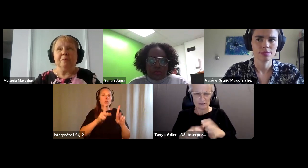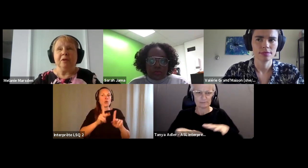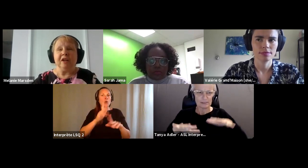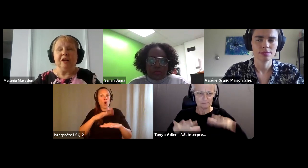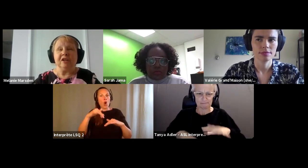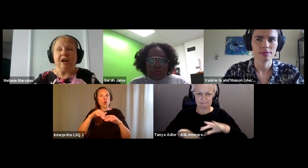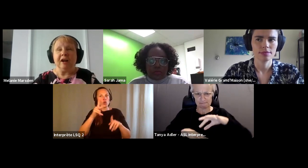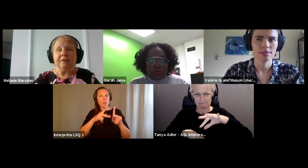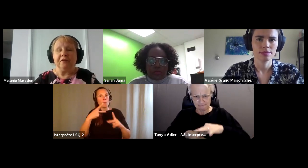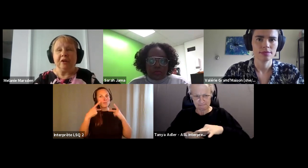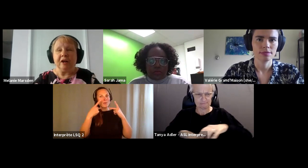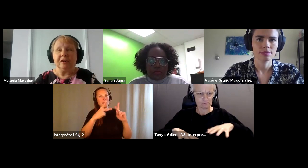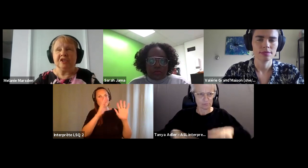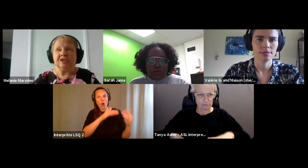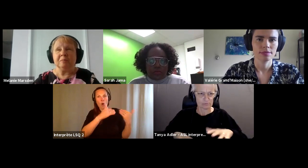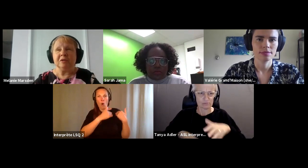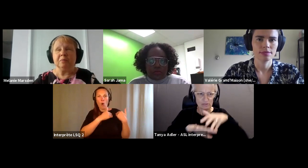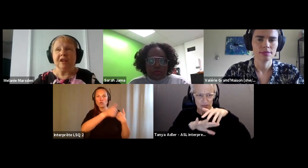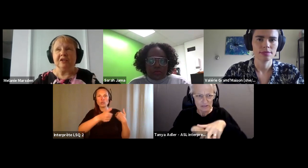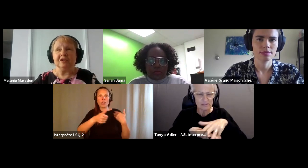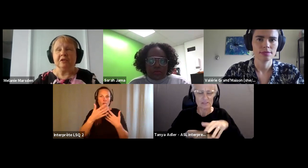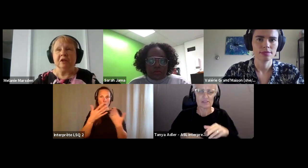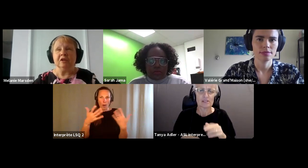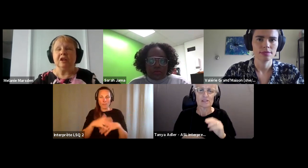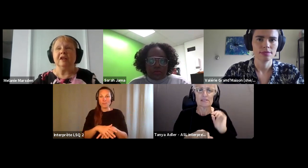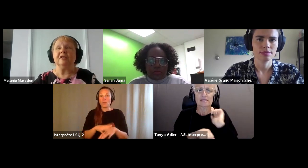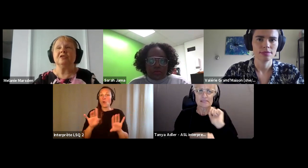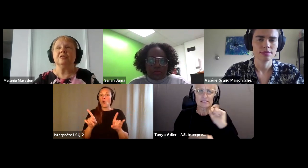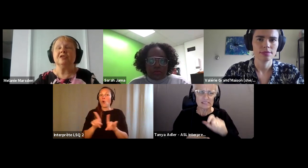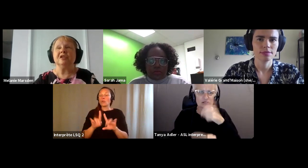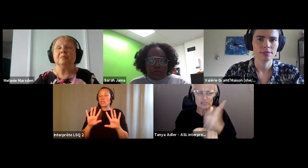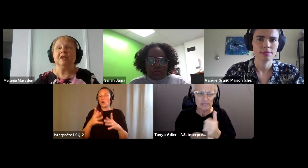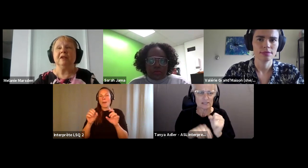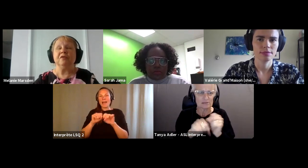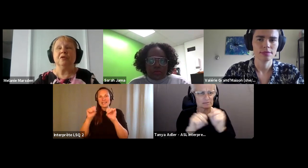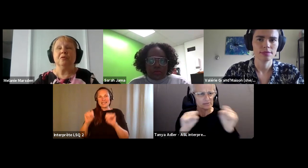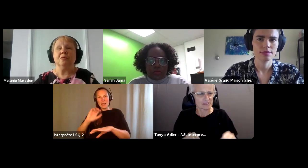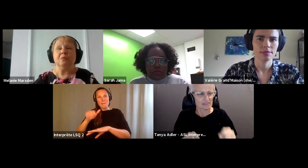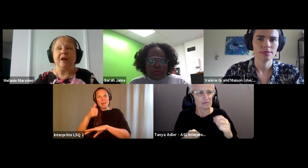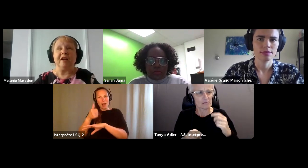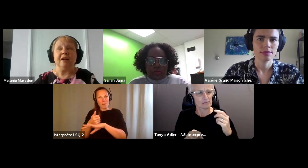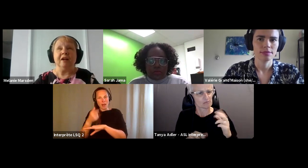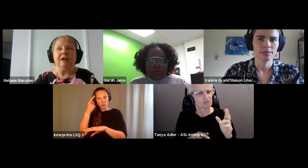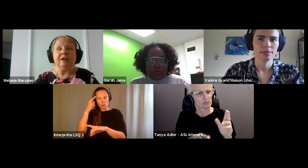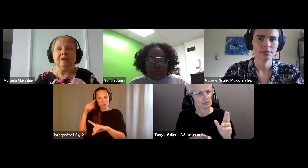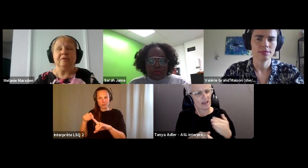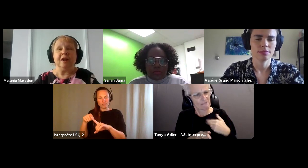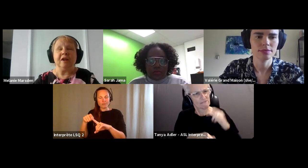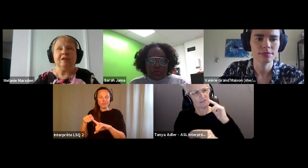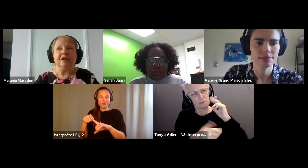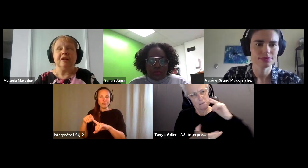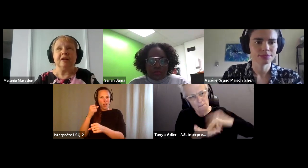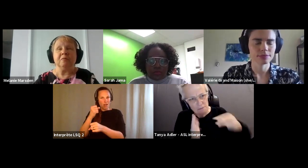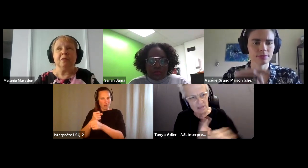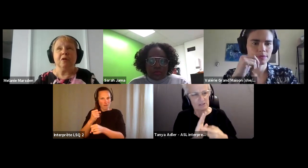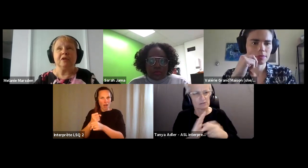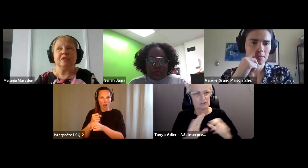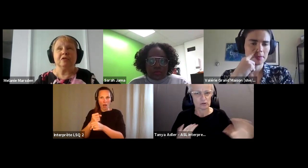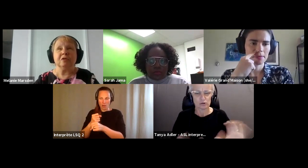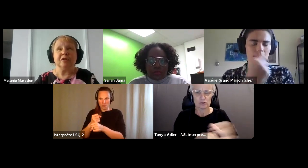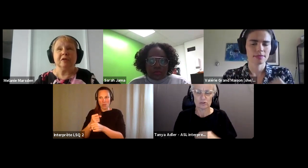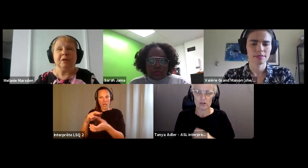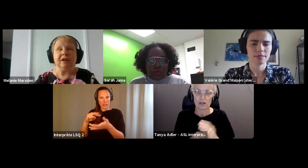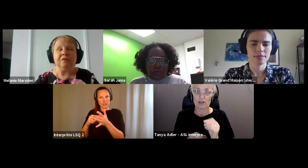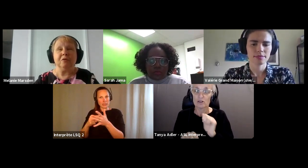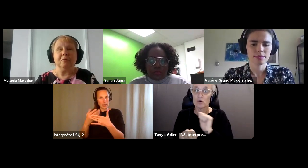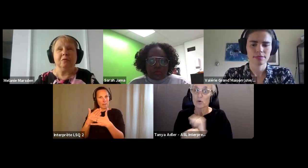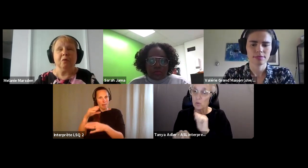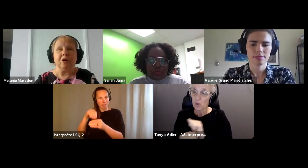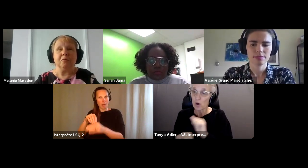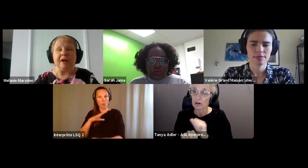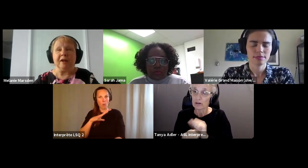Melanie Marsden: And we need to have systems in place that, let us do this in a meaningful way and and and we're workers concerned in a meaningful work way.